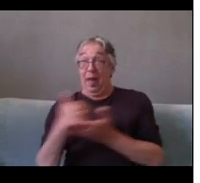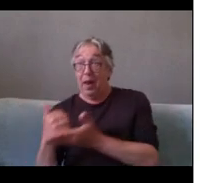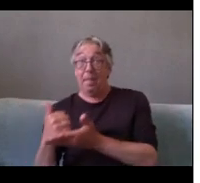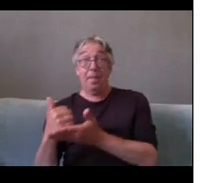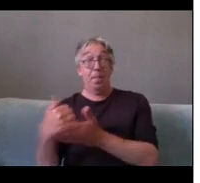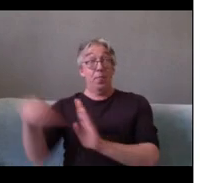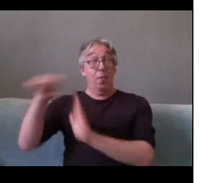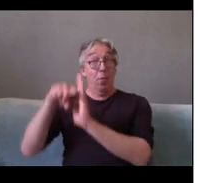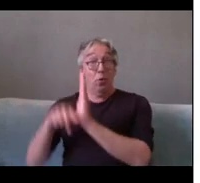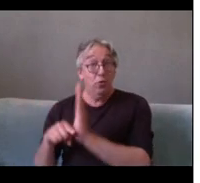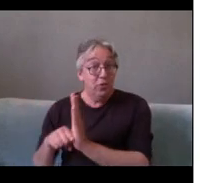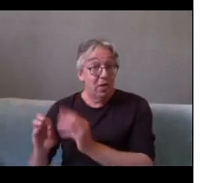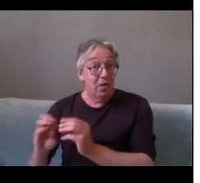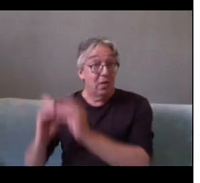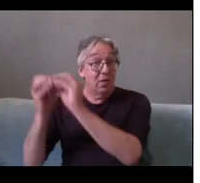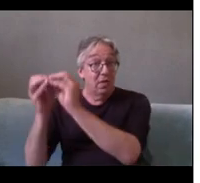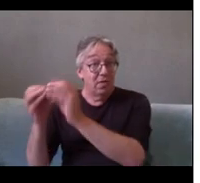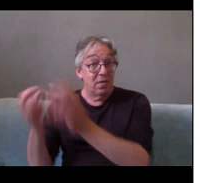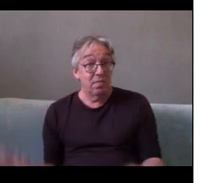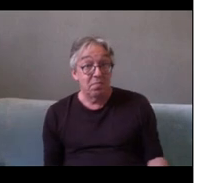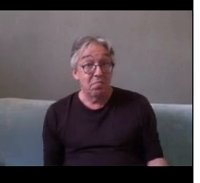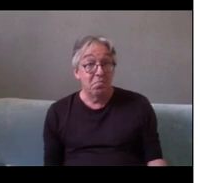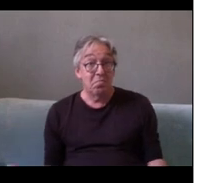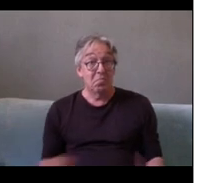that persons with disabilities need to be informed